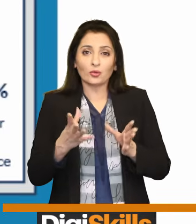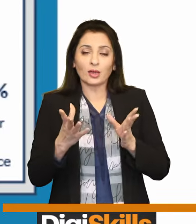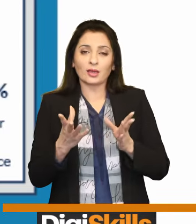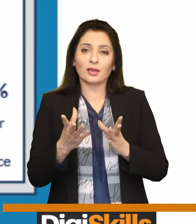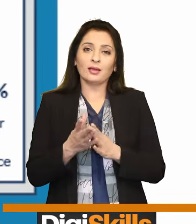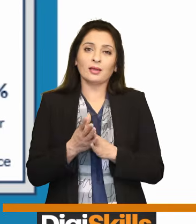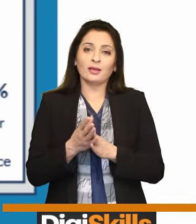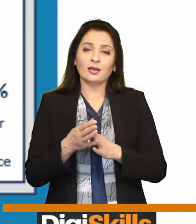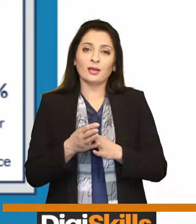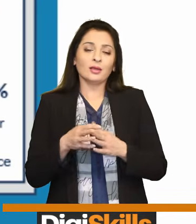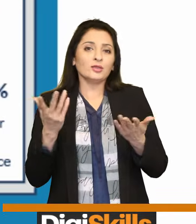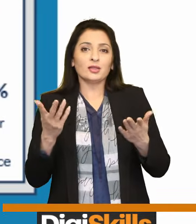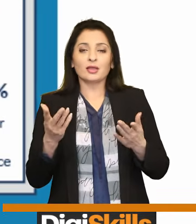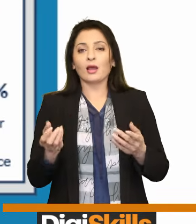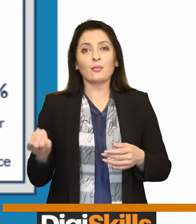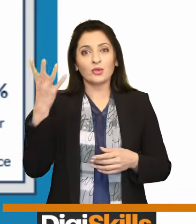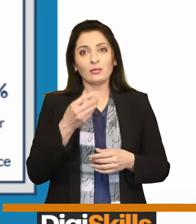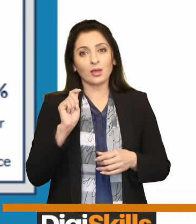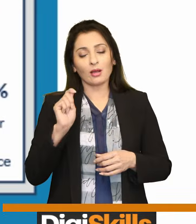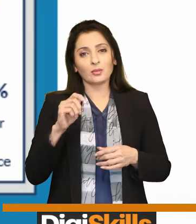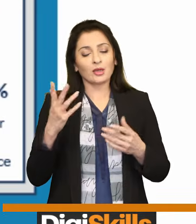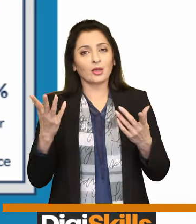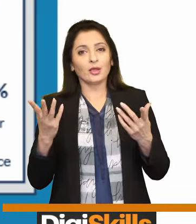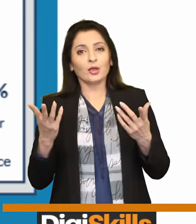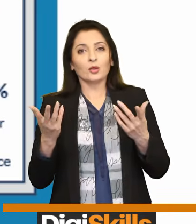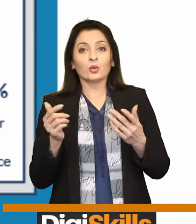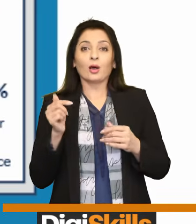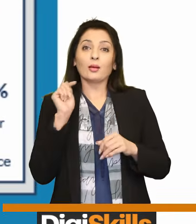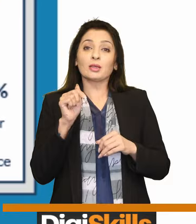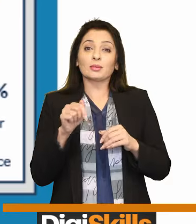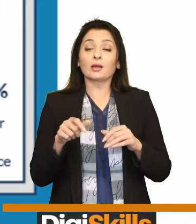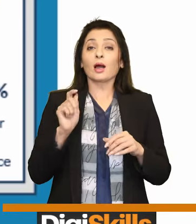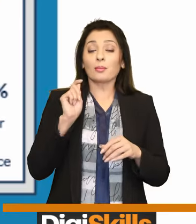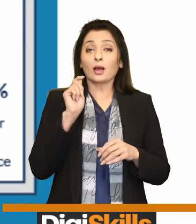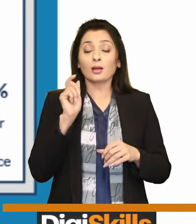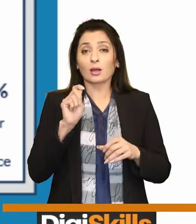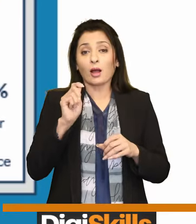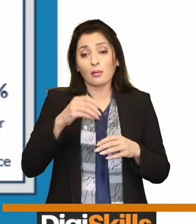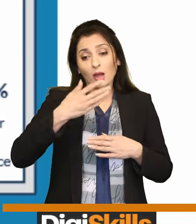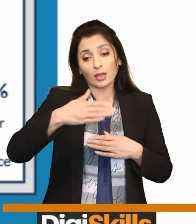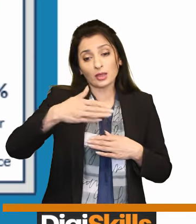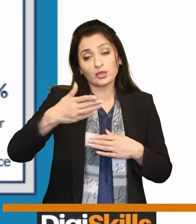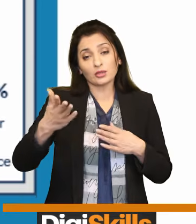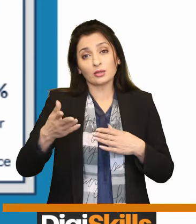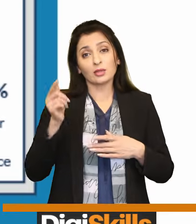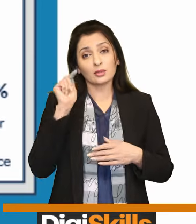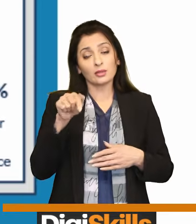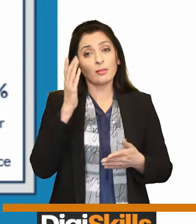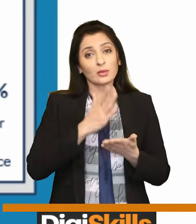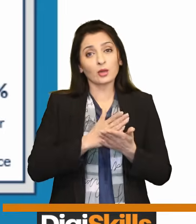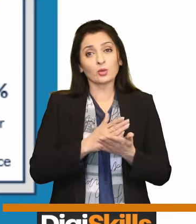As I say, if you work on daytime, then continue it until your work plate grows.